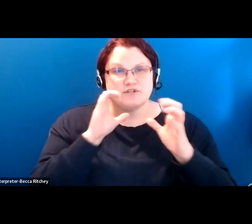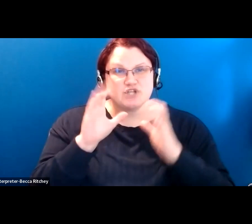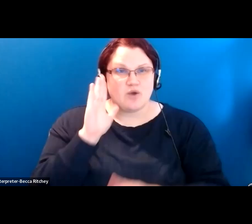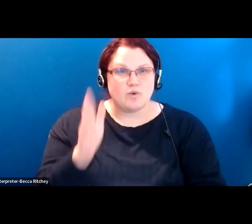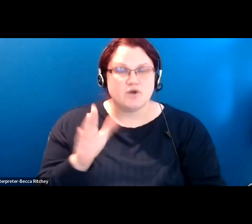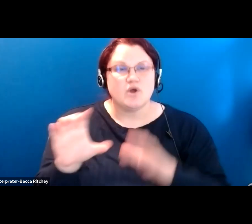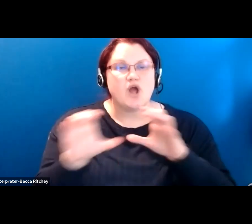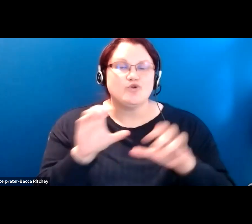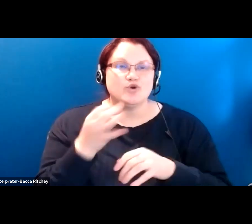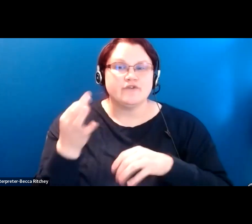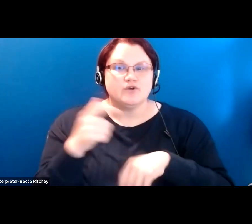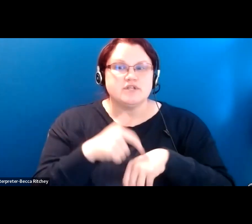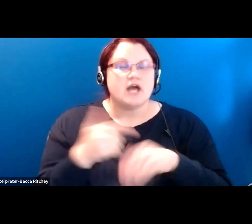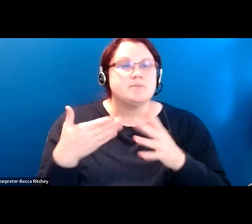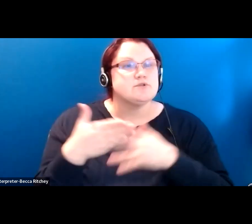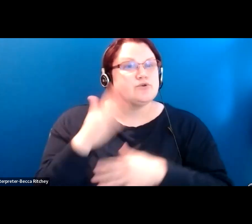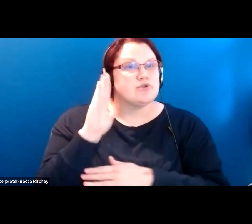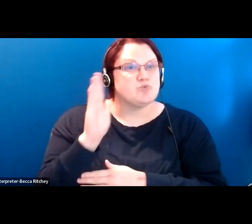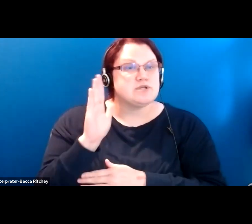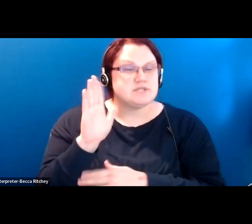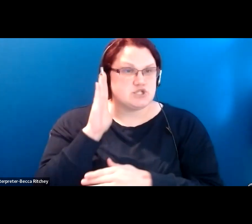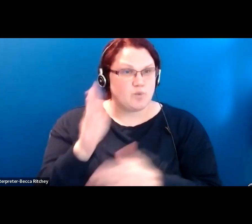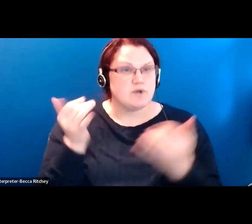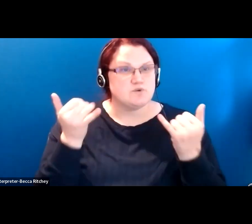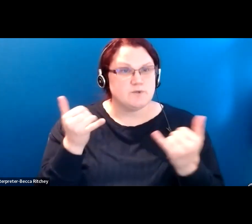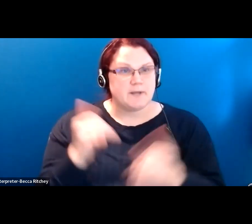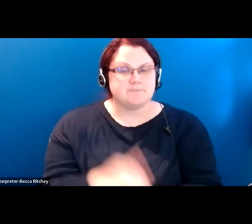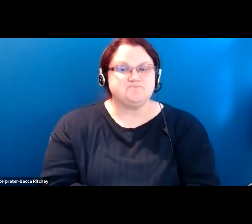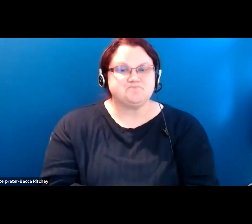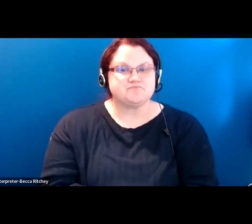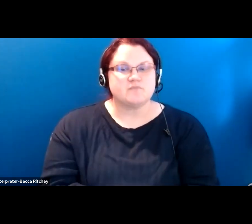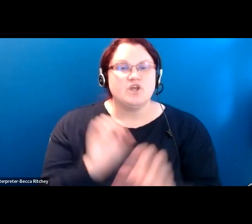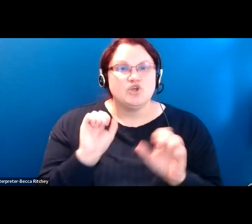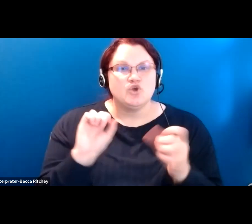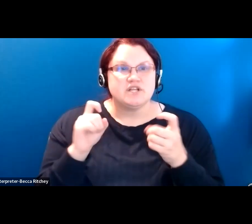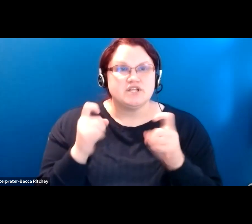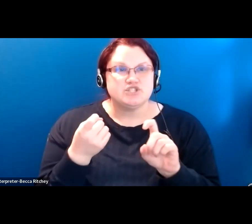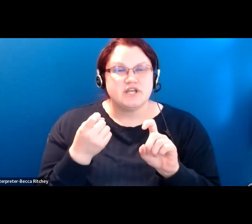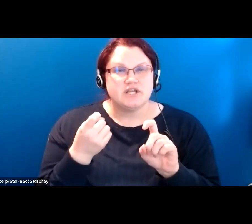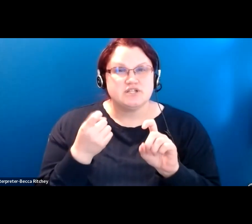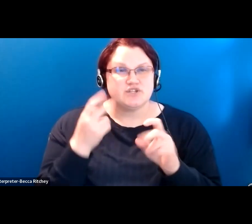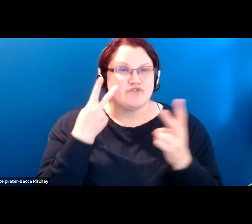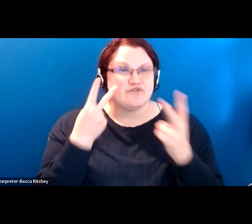several times throughout the presentation today. You can adjust your speaker view options, anytime,